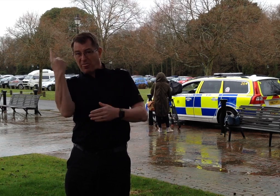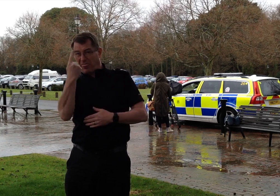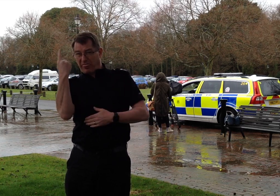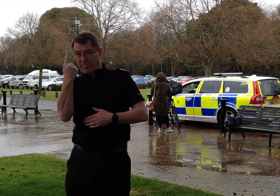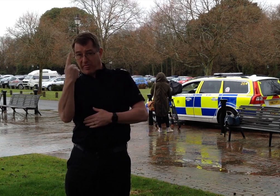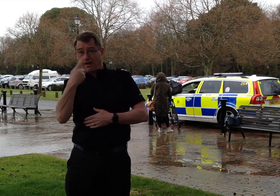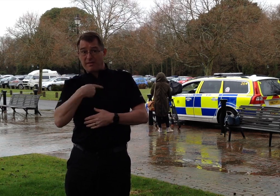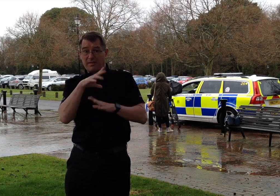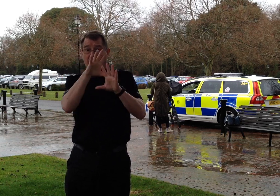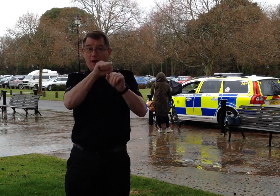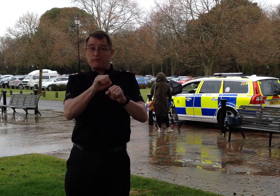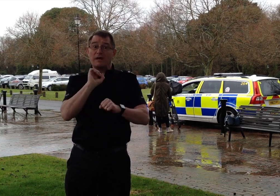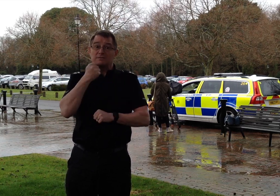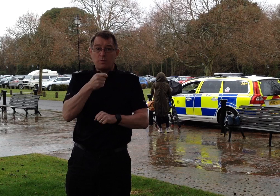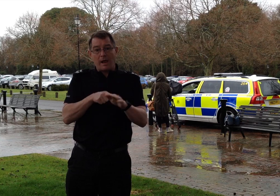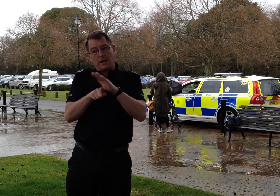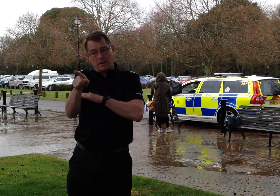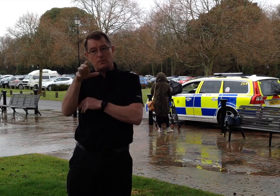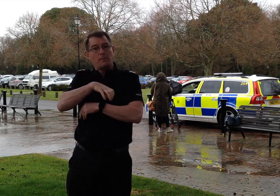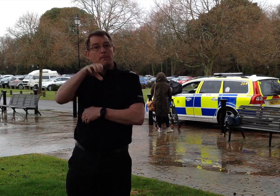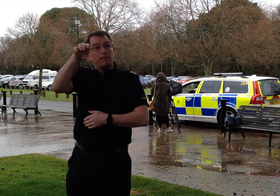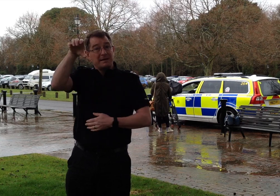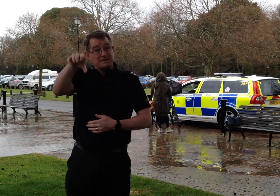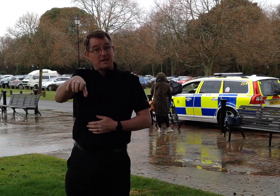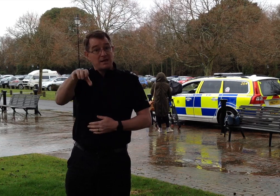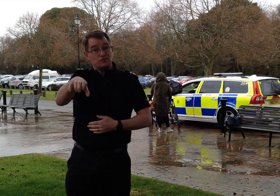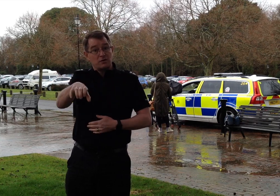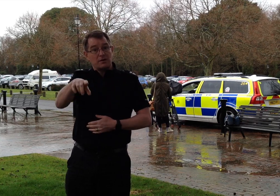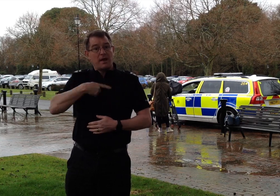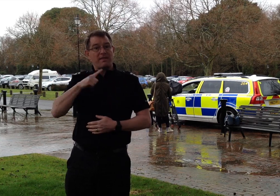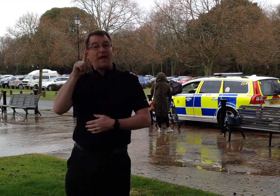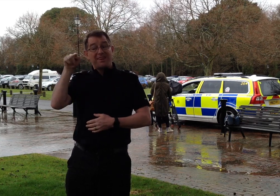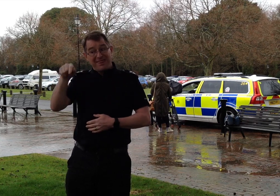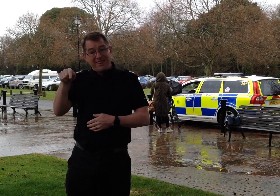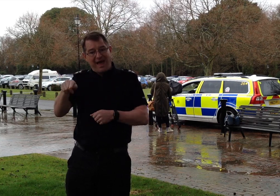the person appears impaired, they can arrest and take them to the police station